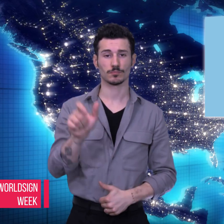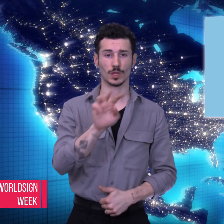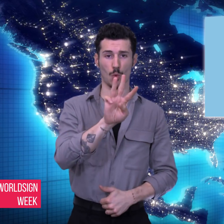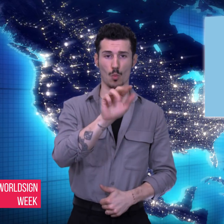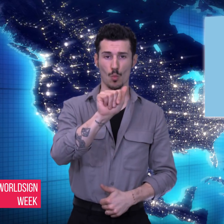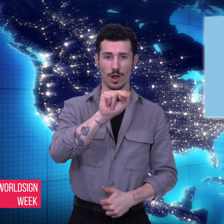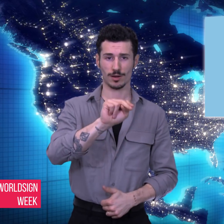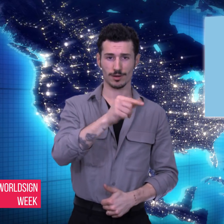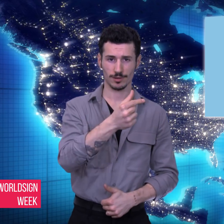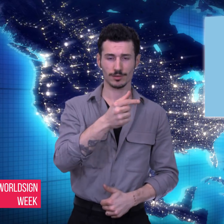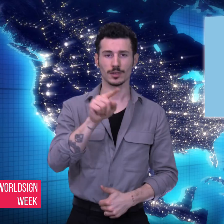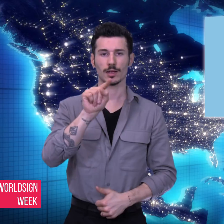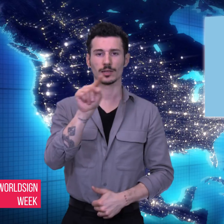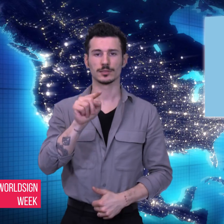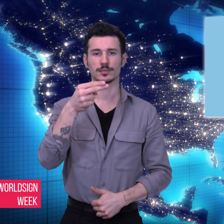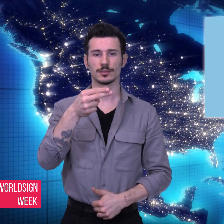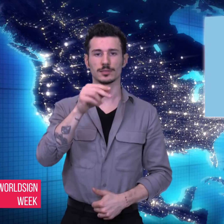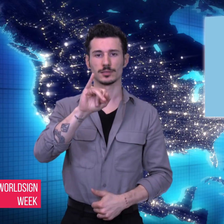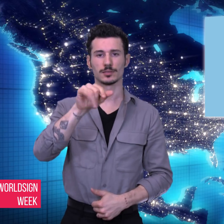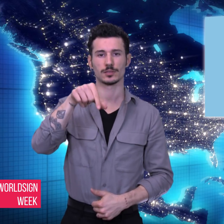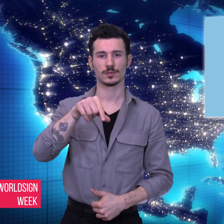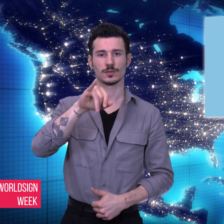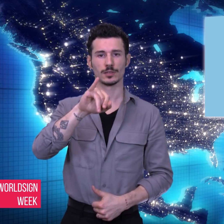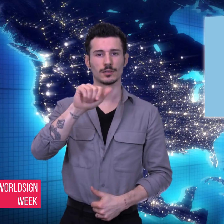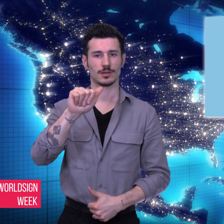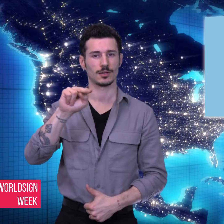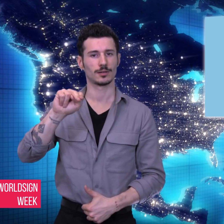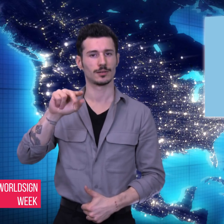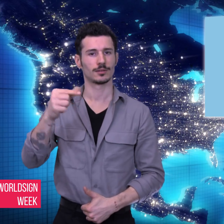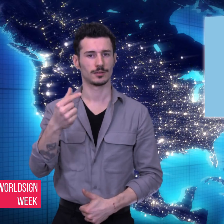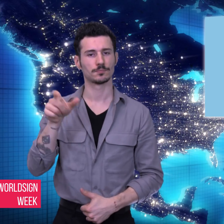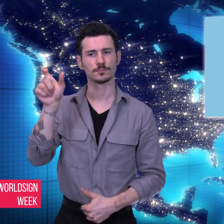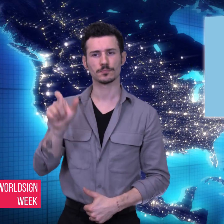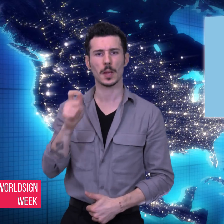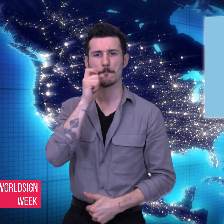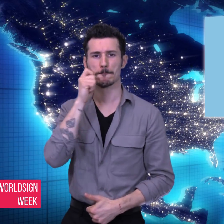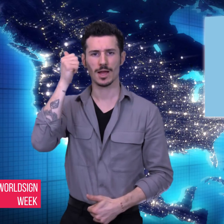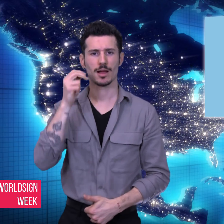Wang Zhiqiang a Chinese Deaf man had been